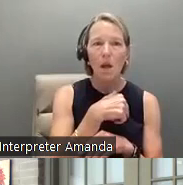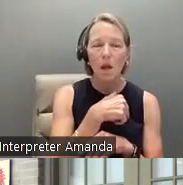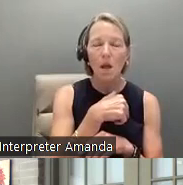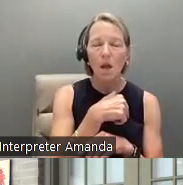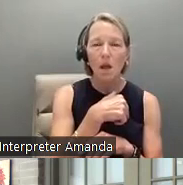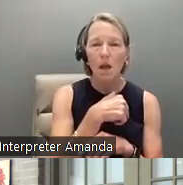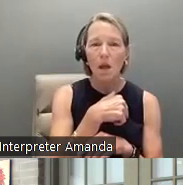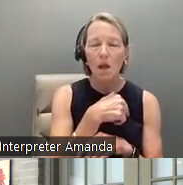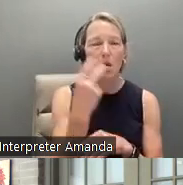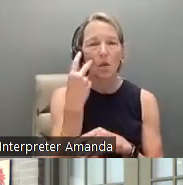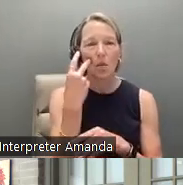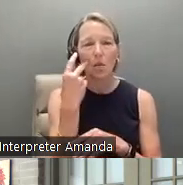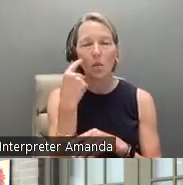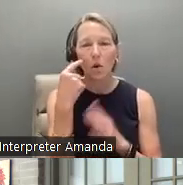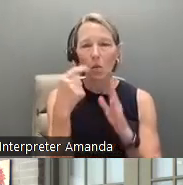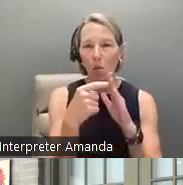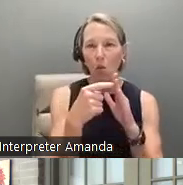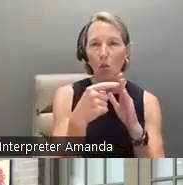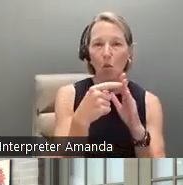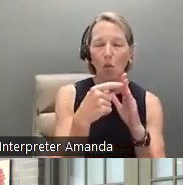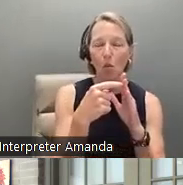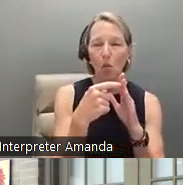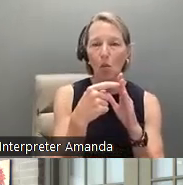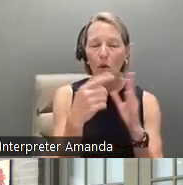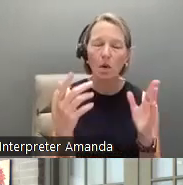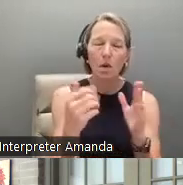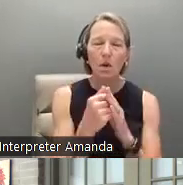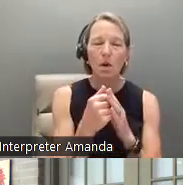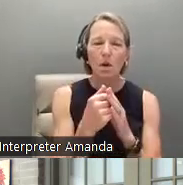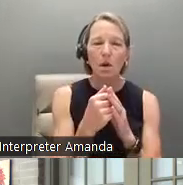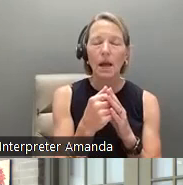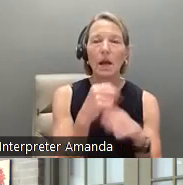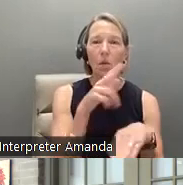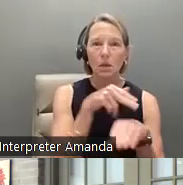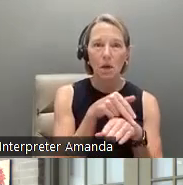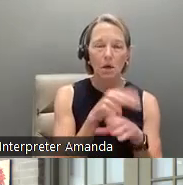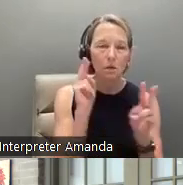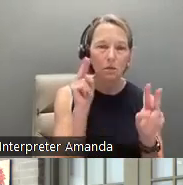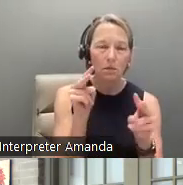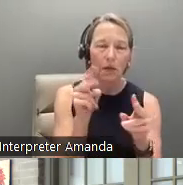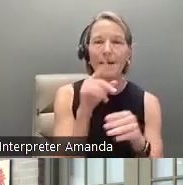we came across the situ um well drew national attention when at this turkey farm there were